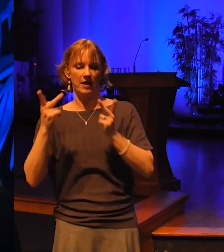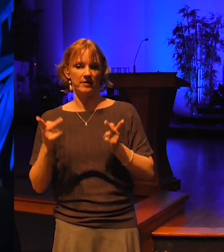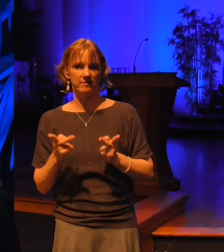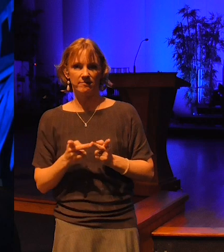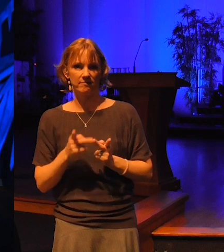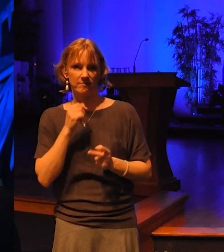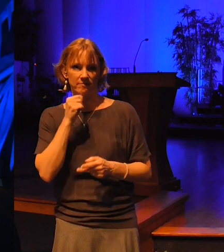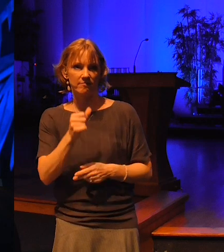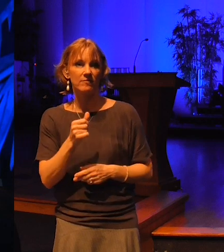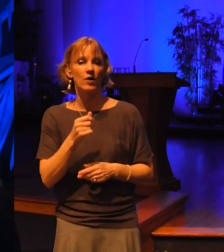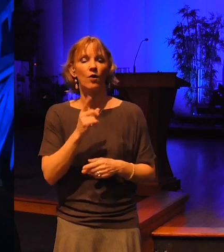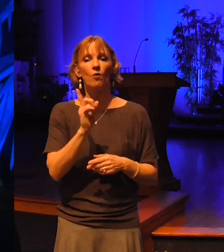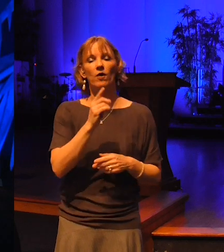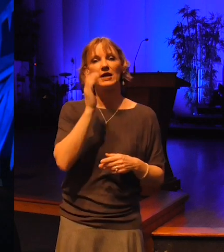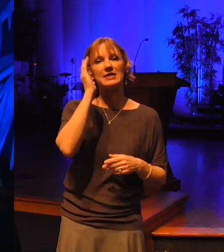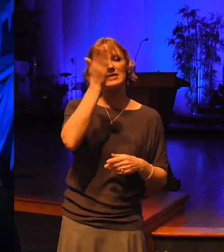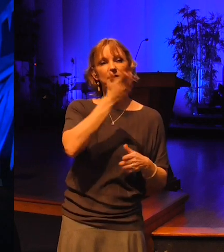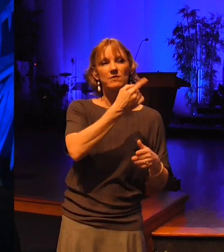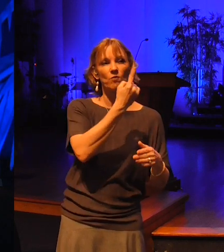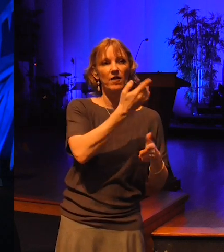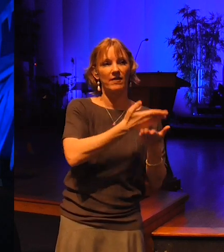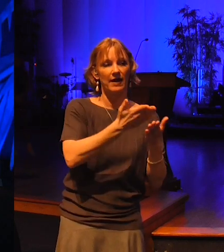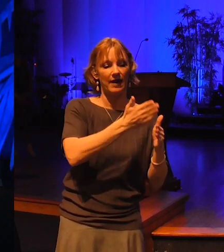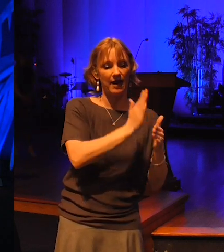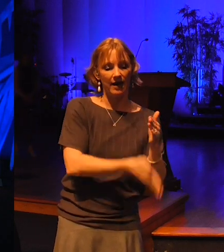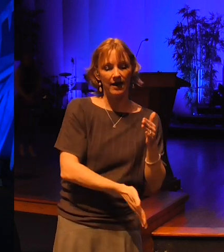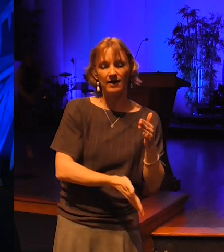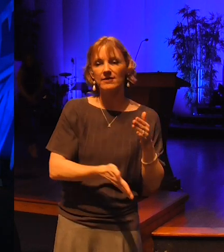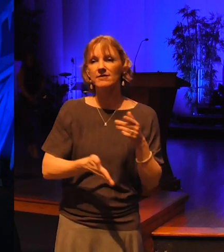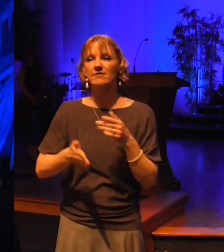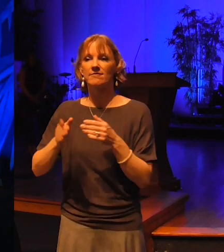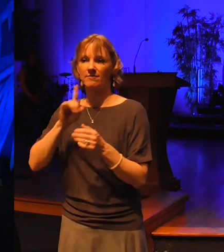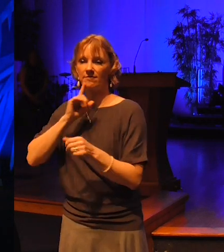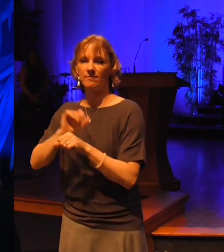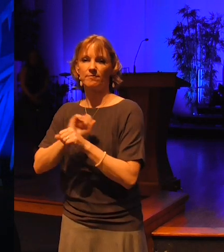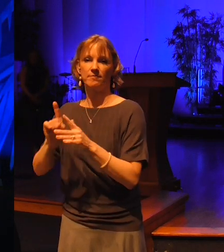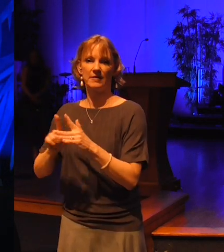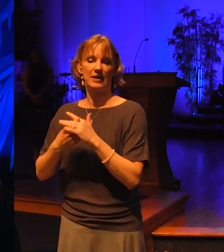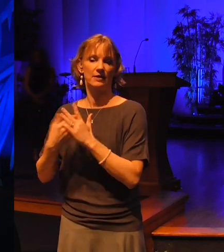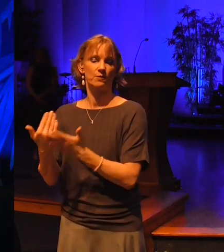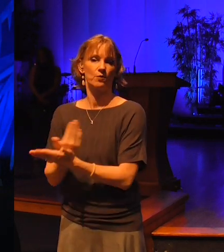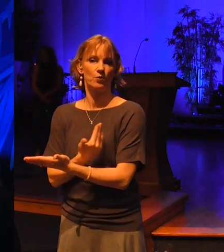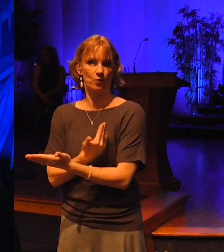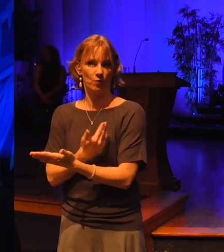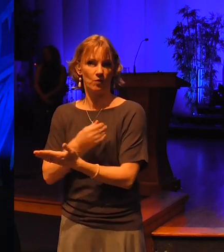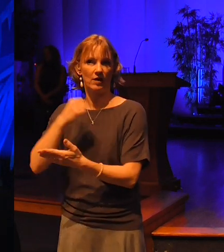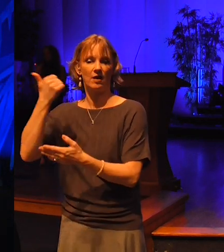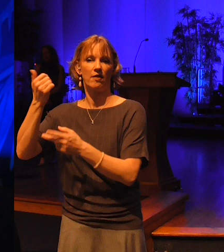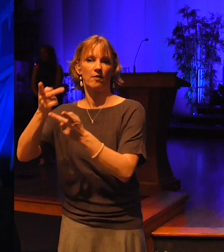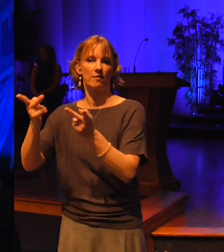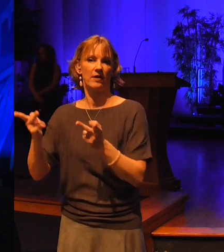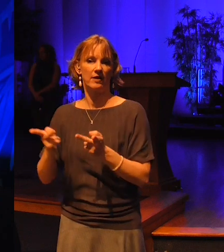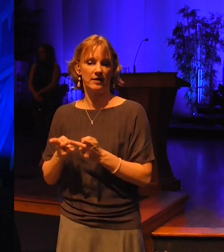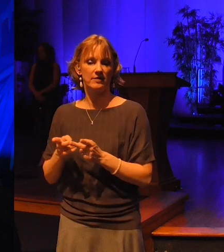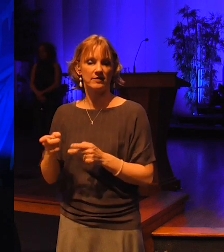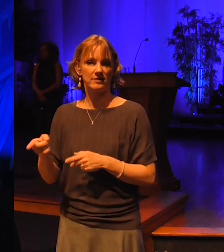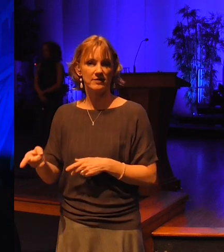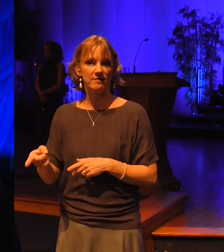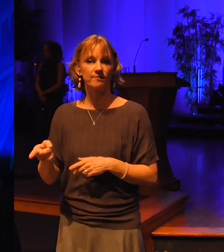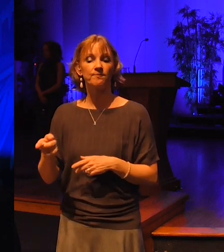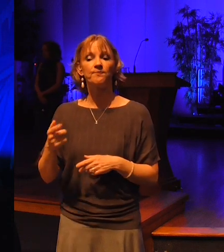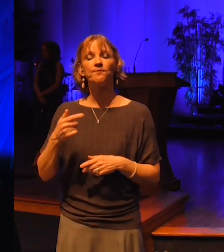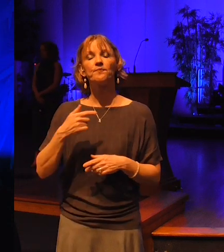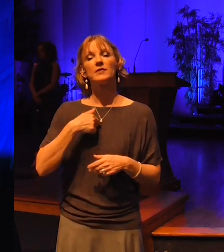may seem to end it begins a new somewhere else what I affirm for each and every one of us who